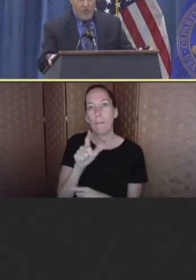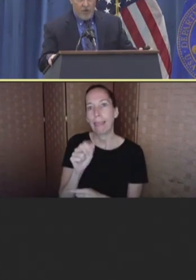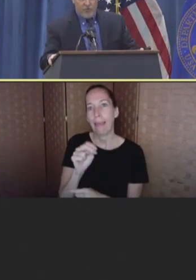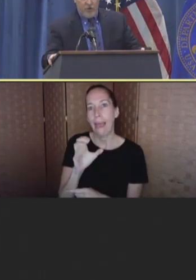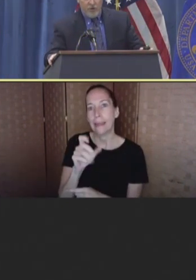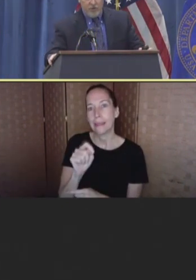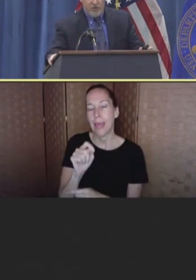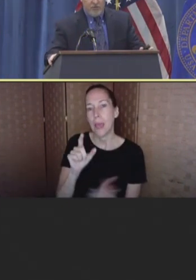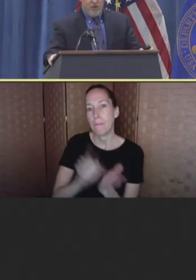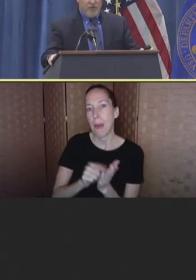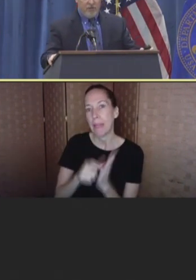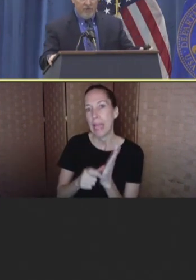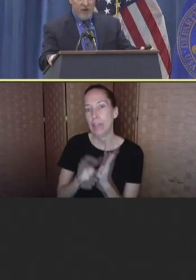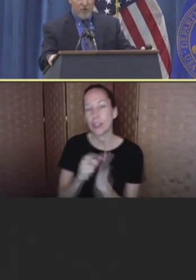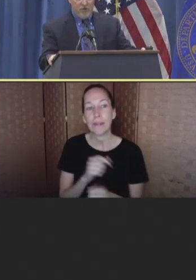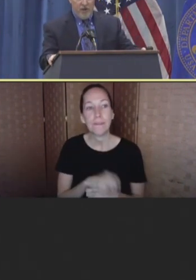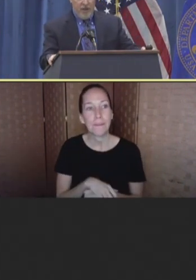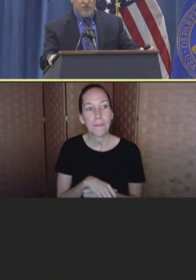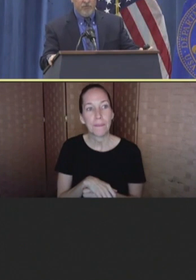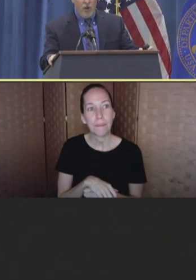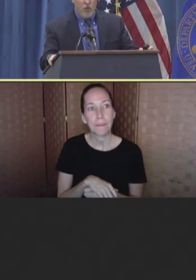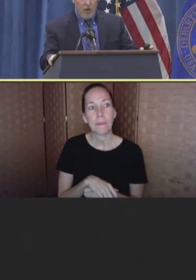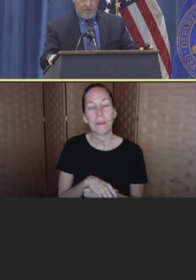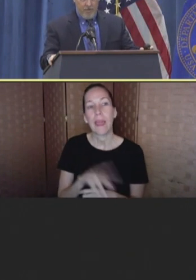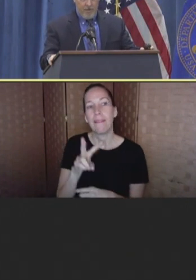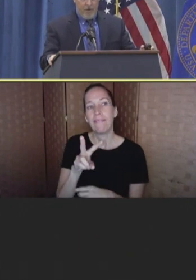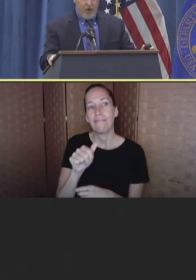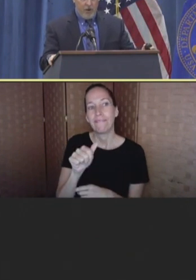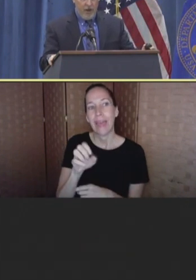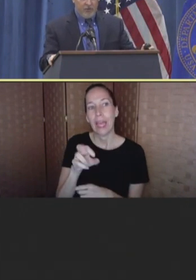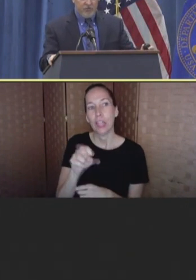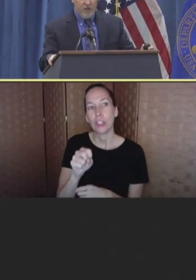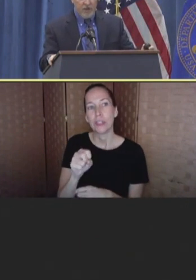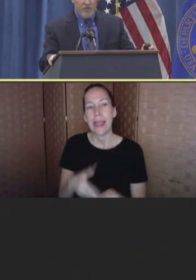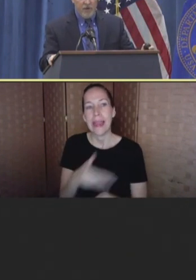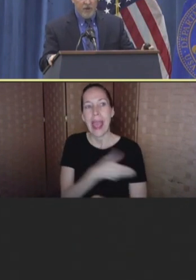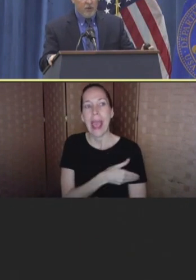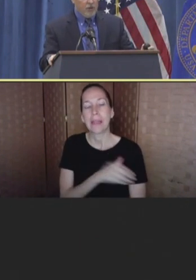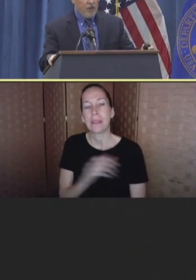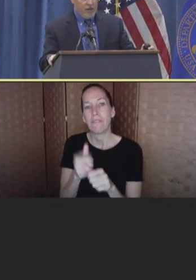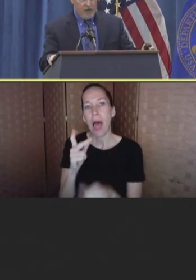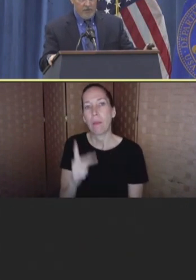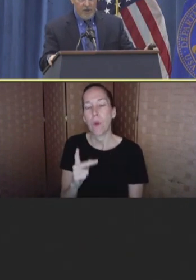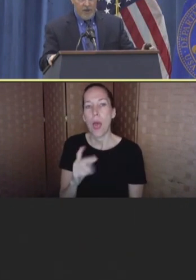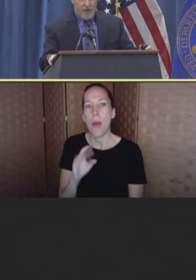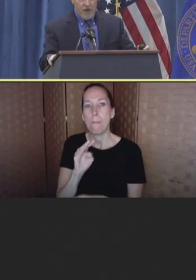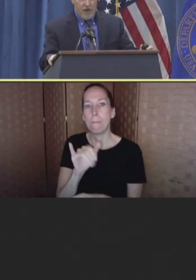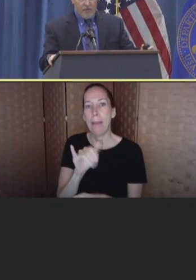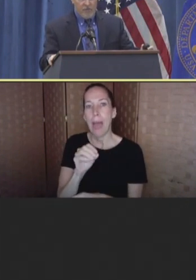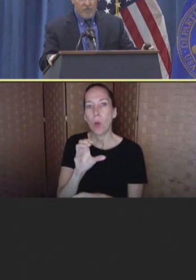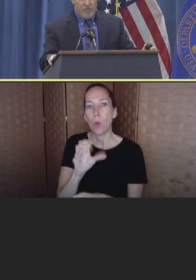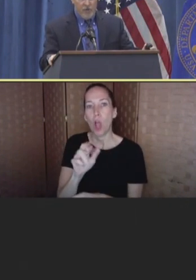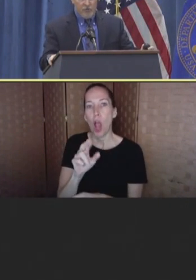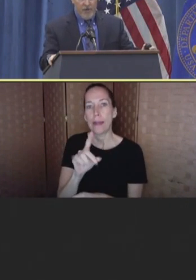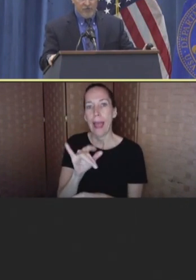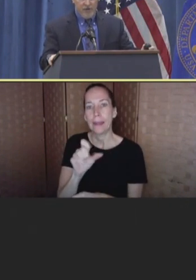We also looked at the VAERS and enhanced follow-up myocarditis study looking at those vaccinated